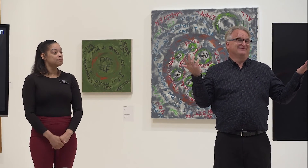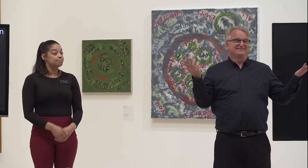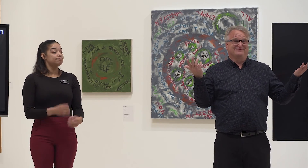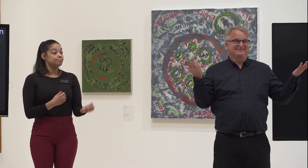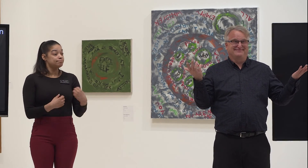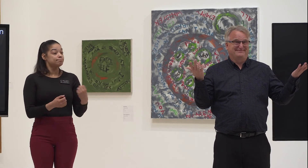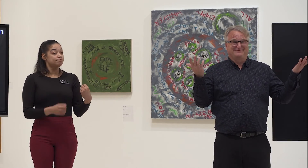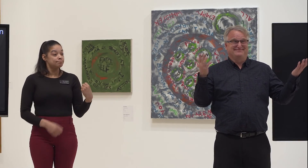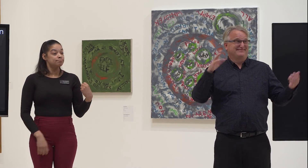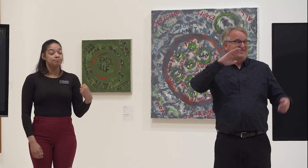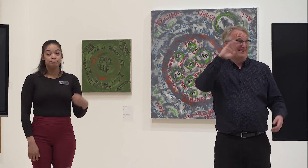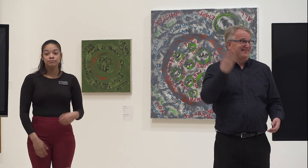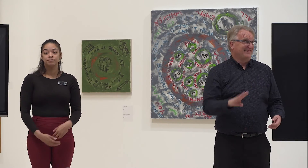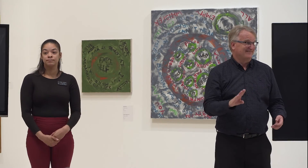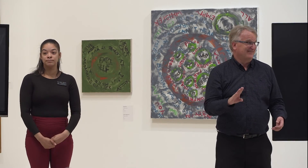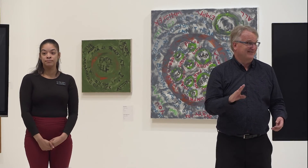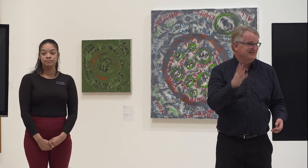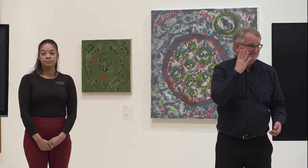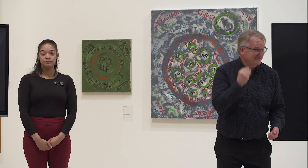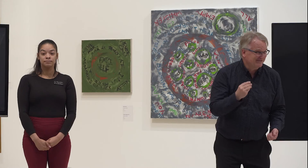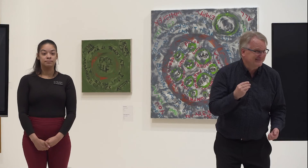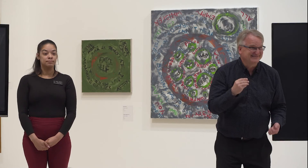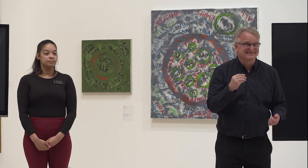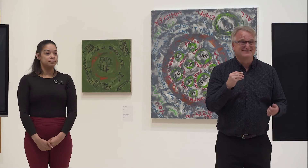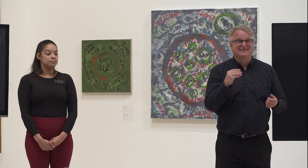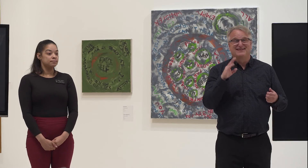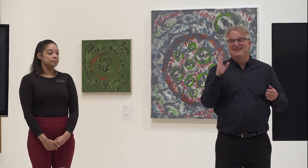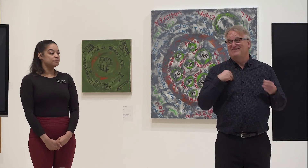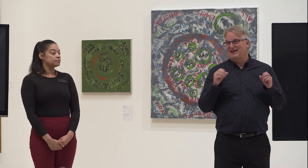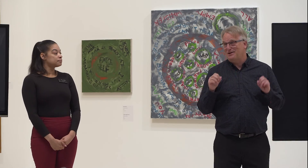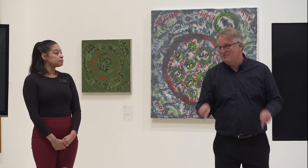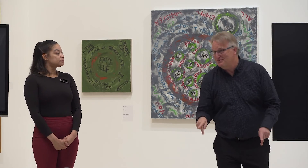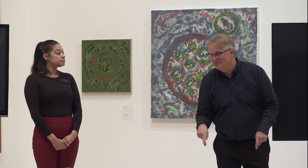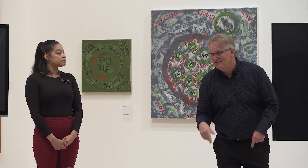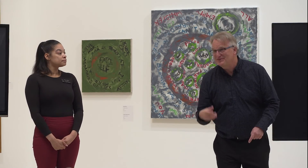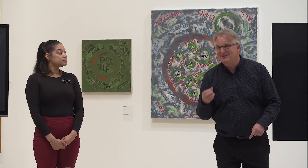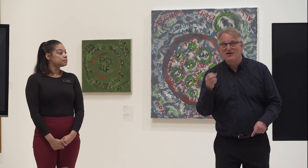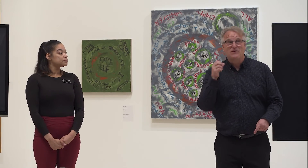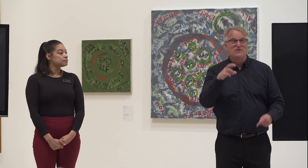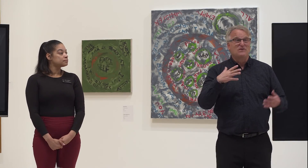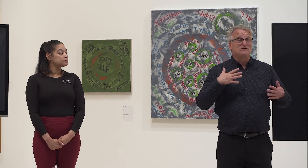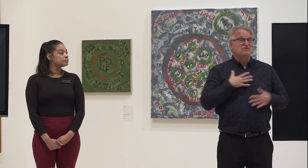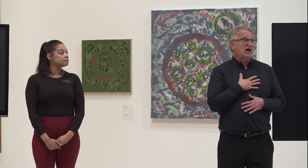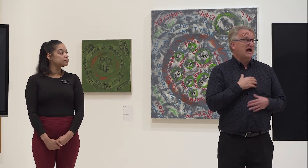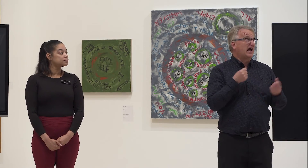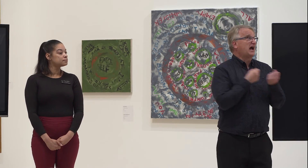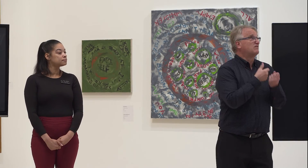actively advocating for themselves. They may not have the opportunity or the experience.